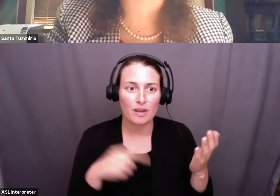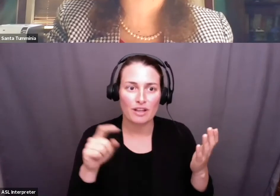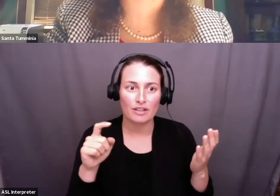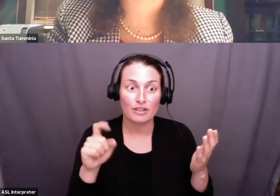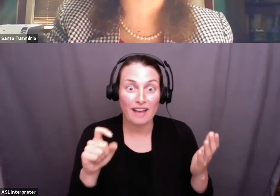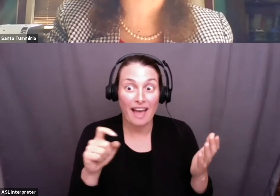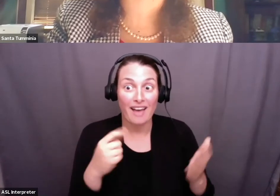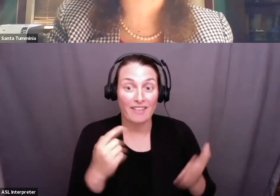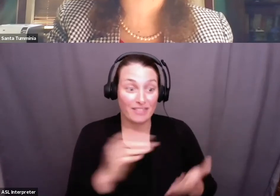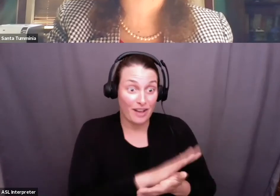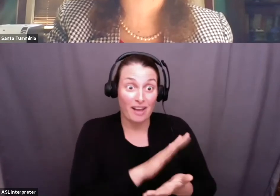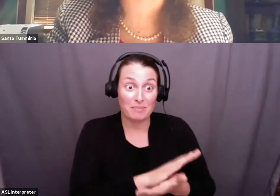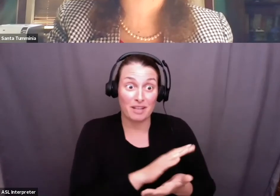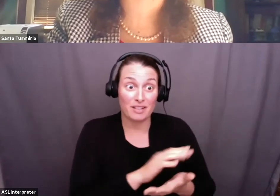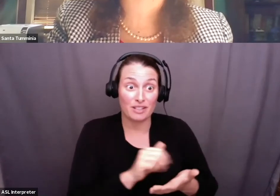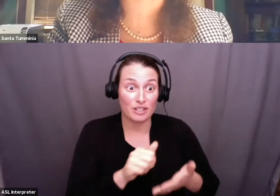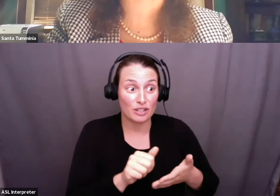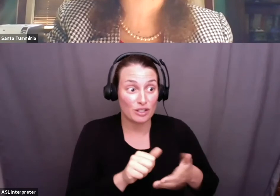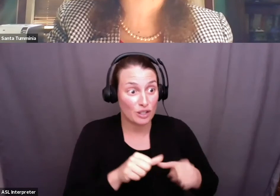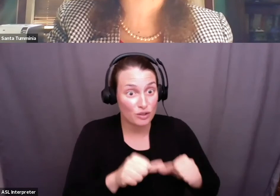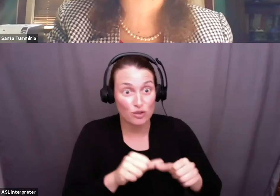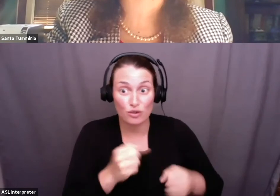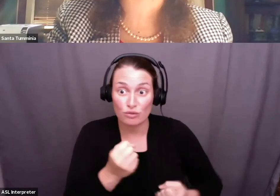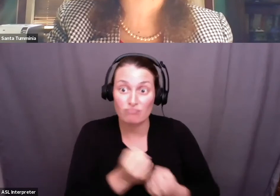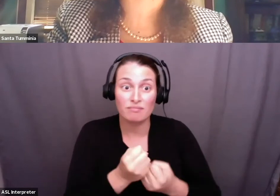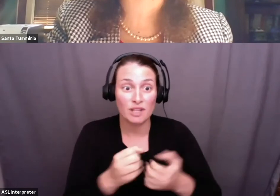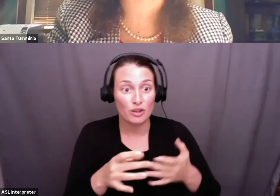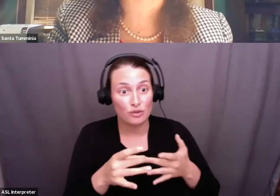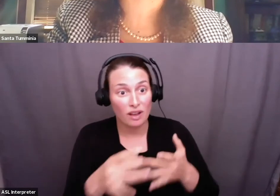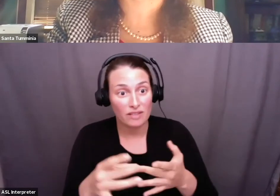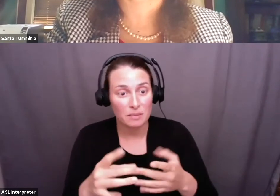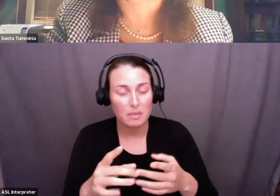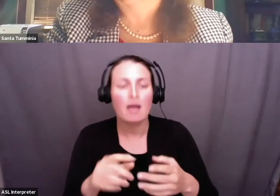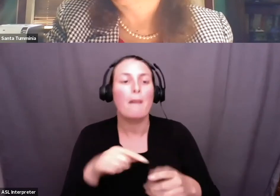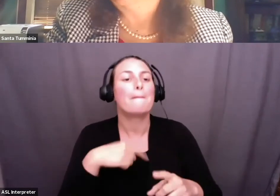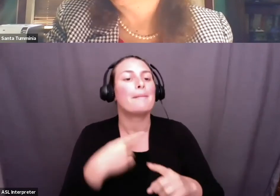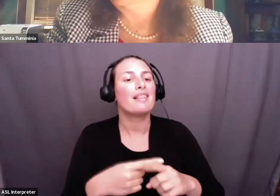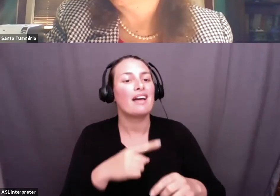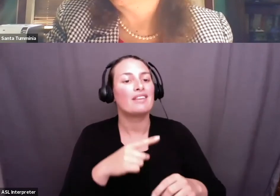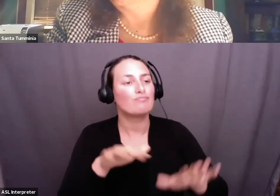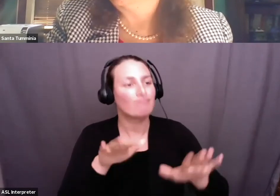help drive this forward and also provide reassurance to the scientific community that these were